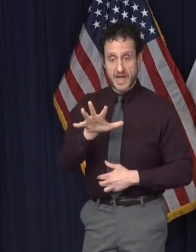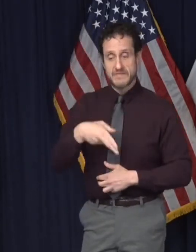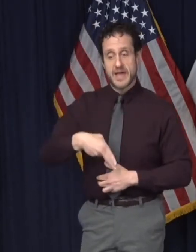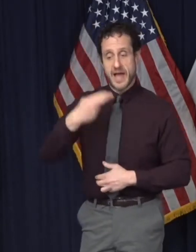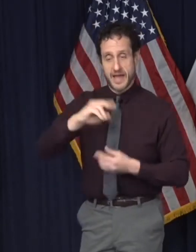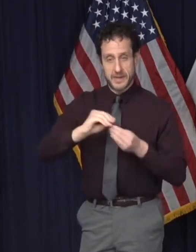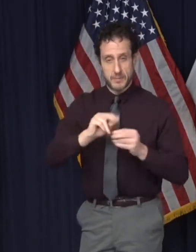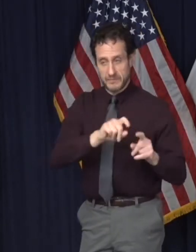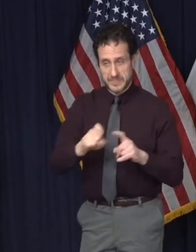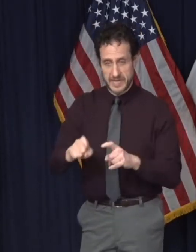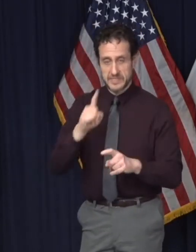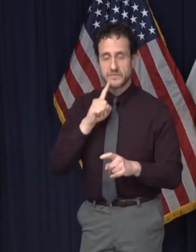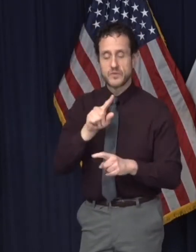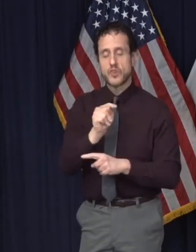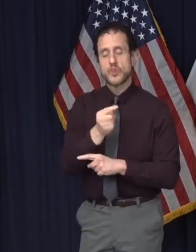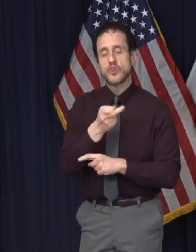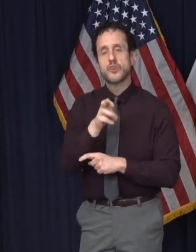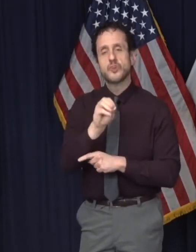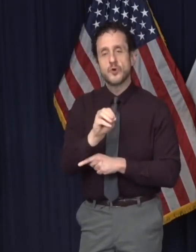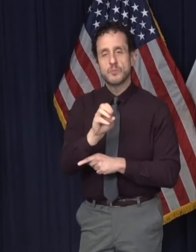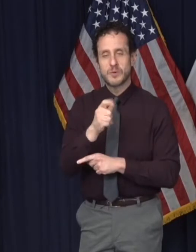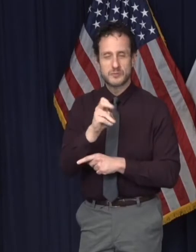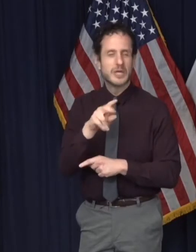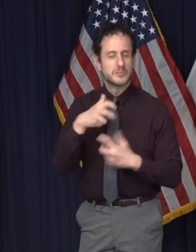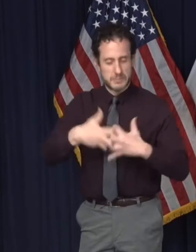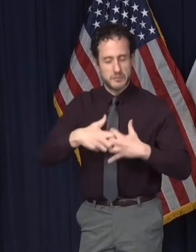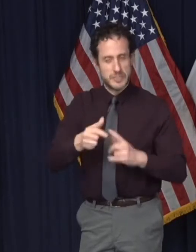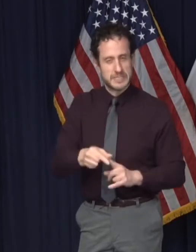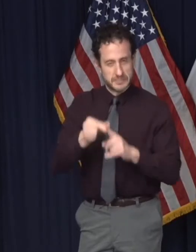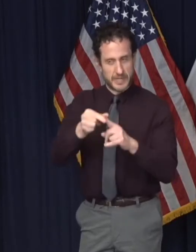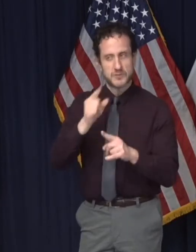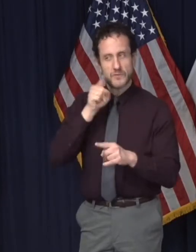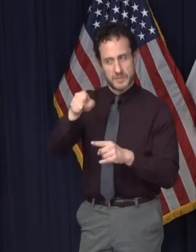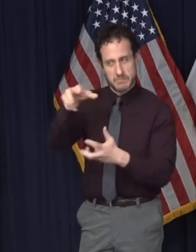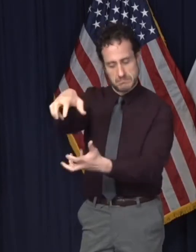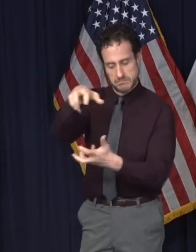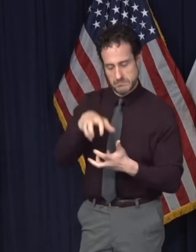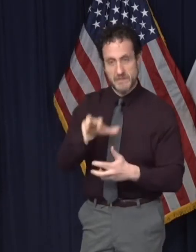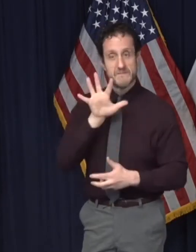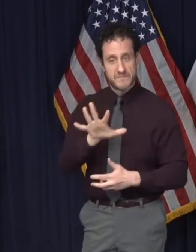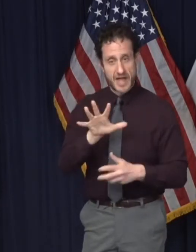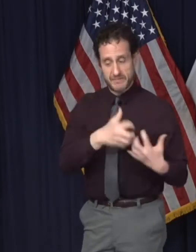LIKE THE STATE OF ILLINOIS. SO WE ACQUIRED FIVE HIGH VALLUM